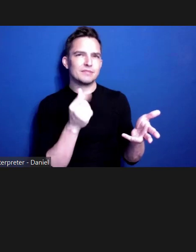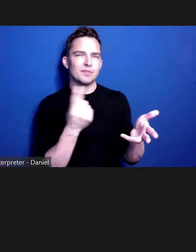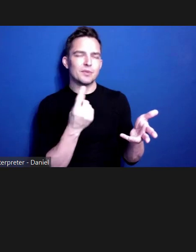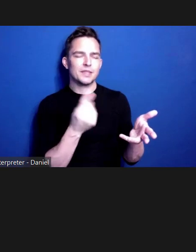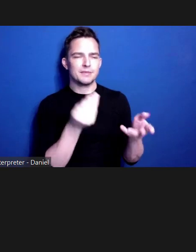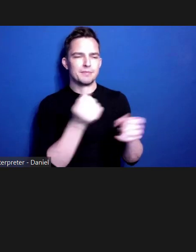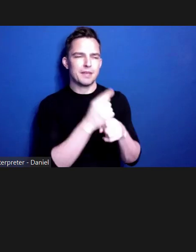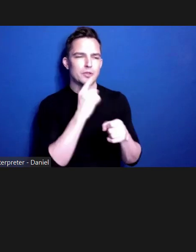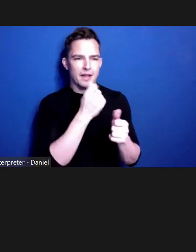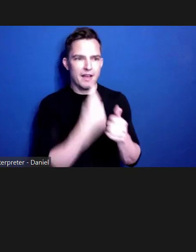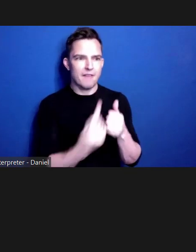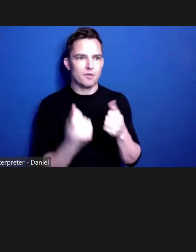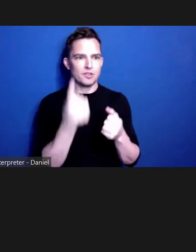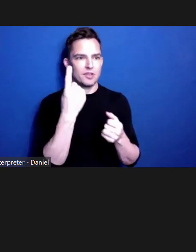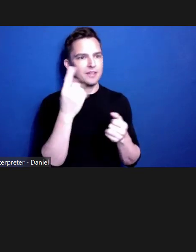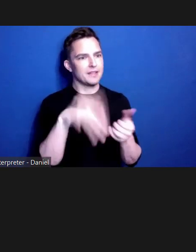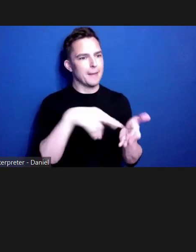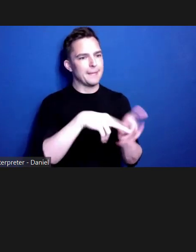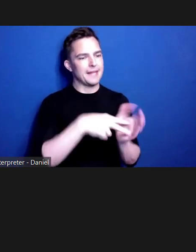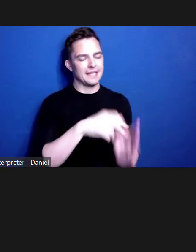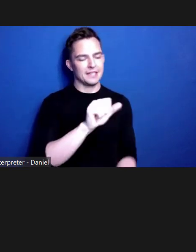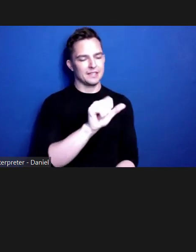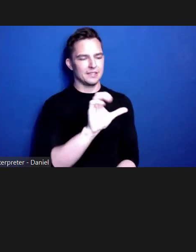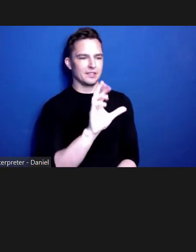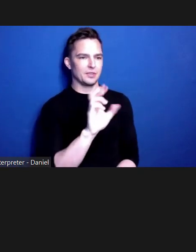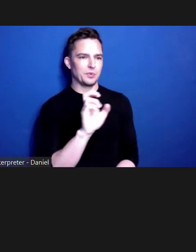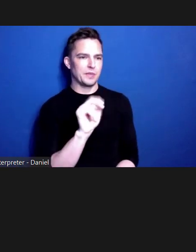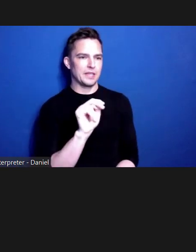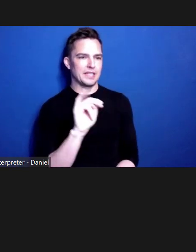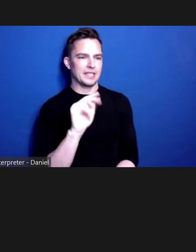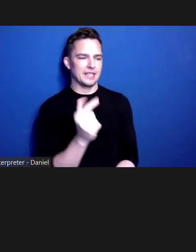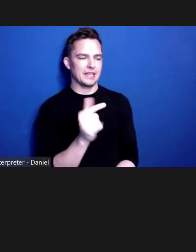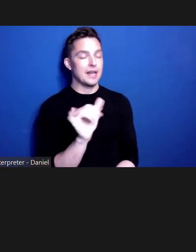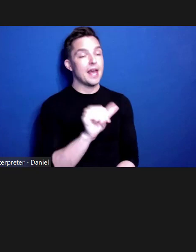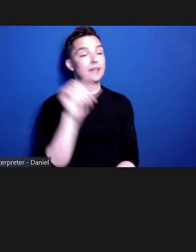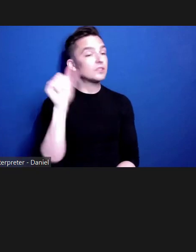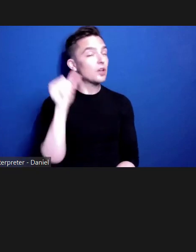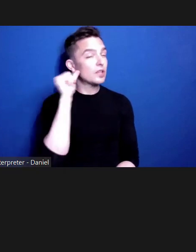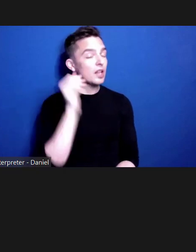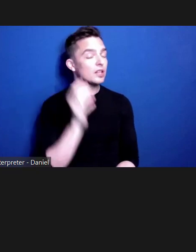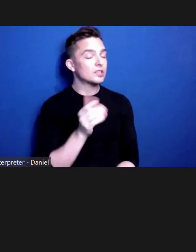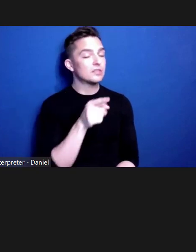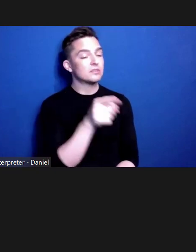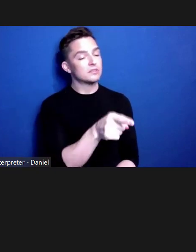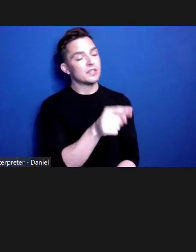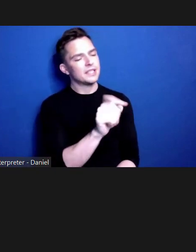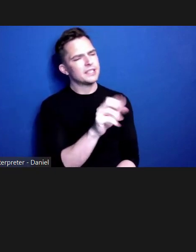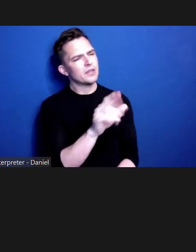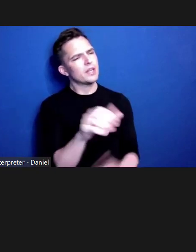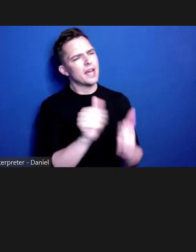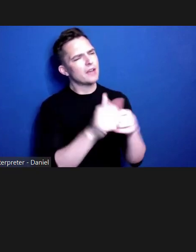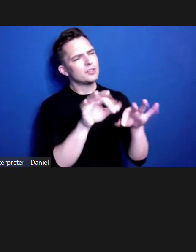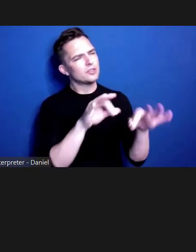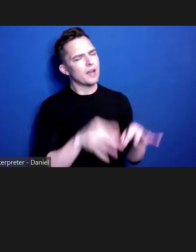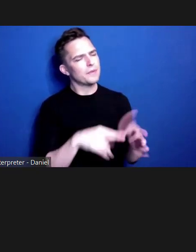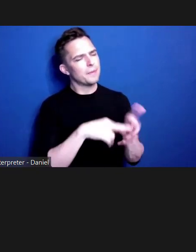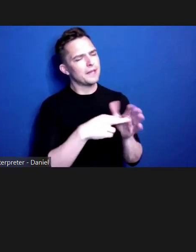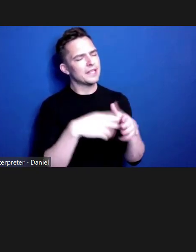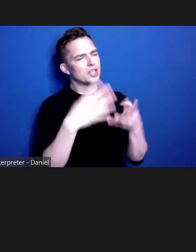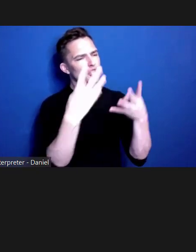As an audiologist, Terry, how do you describe what screening is or in this case, what hearing screening is? Dr.